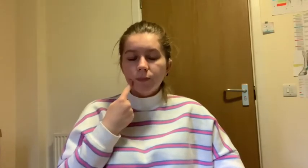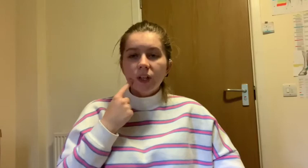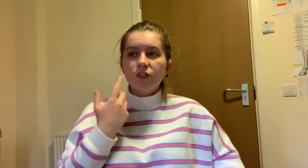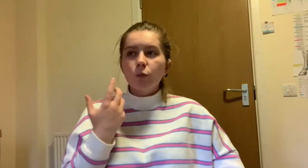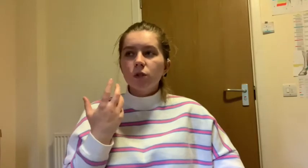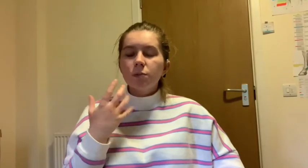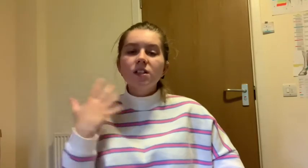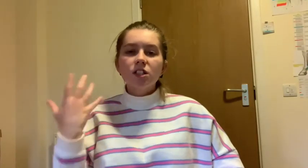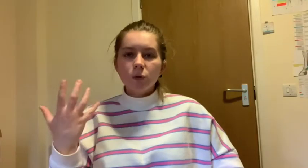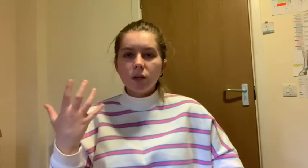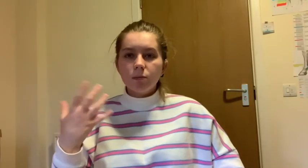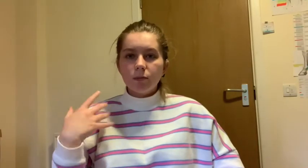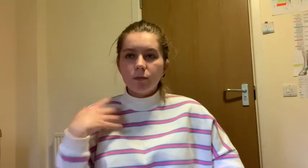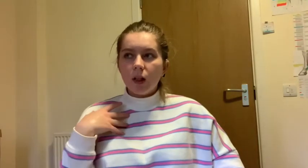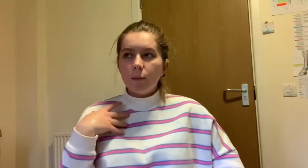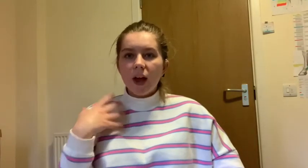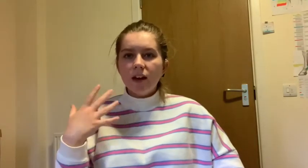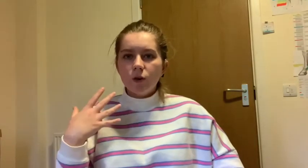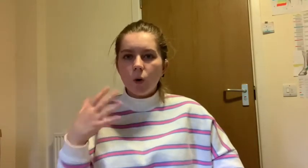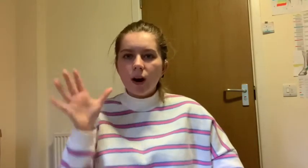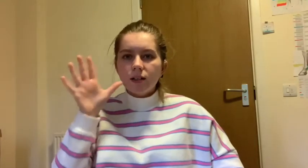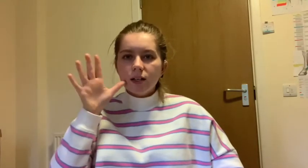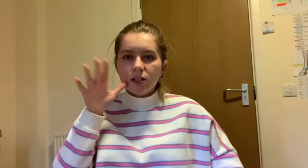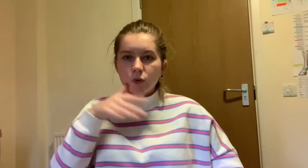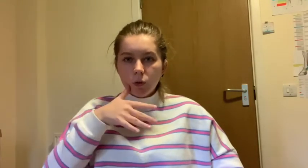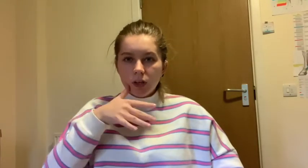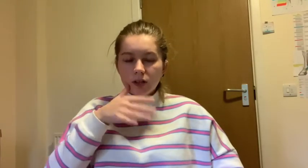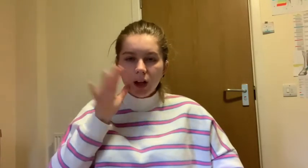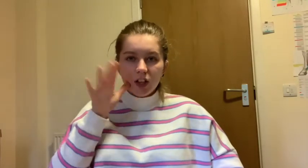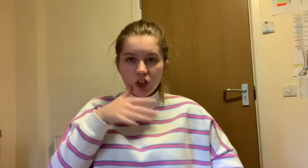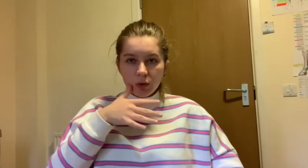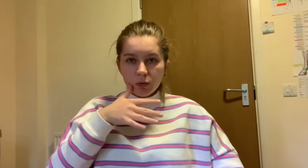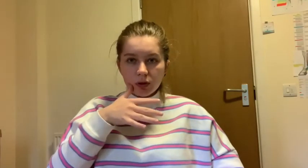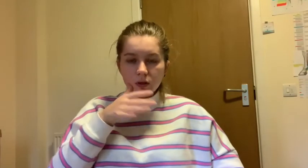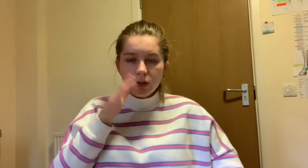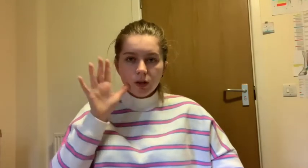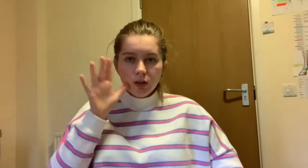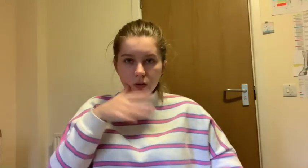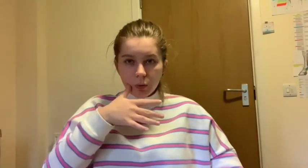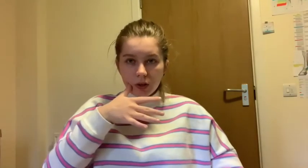If someone was being sweet behavior wise, it would be sweet, it's like cute but its also sweet.